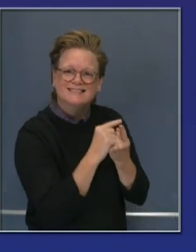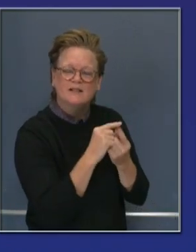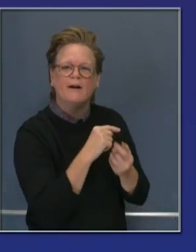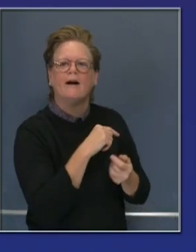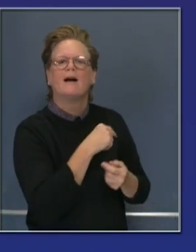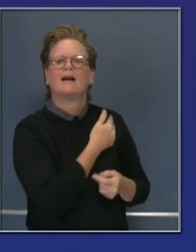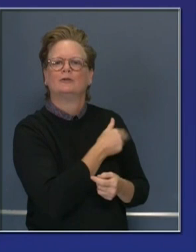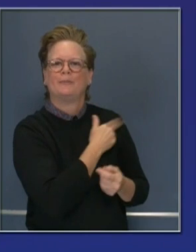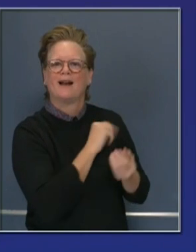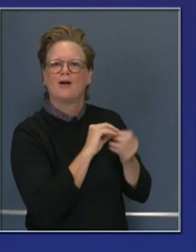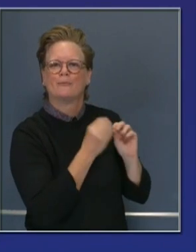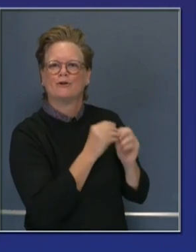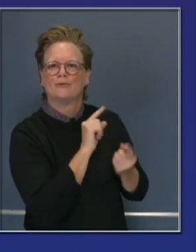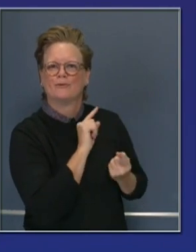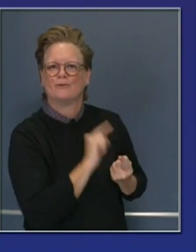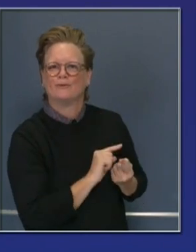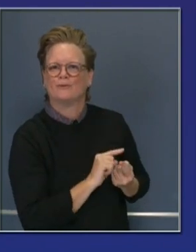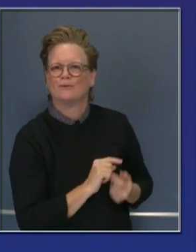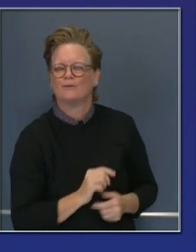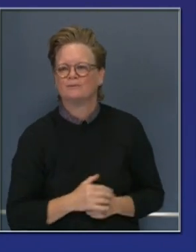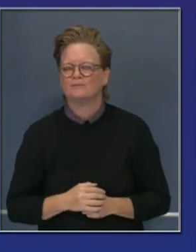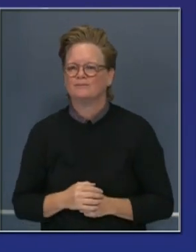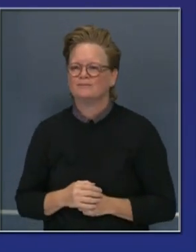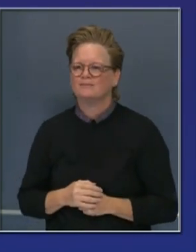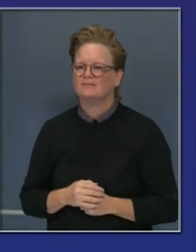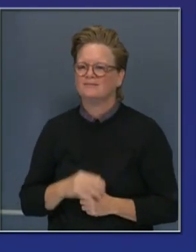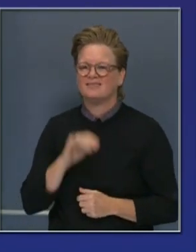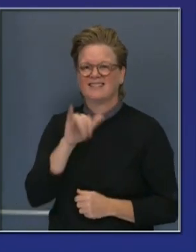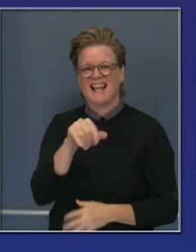HOSPITALIZATIONS FURTHER DOWN AS WE GO FORWARD.